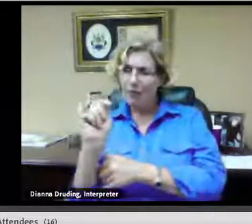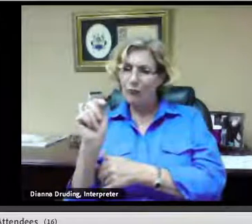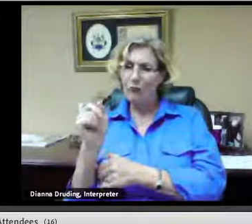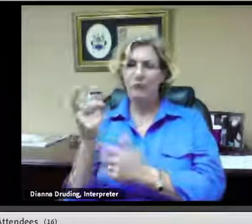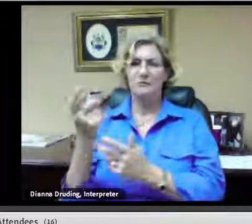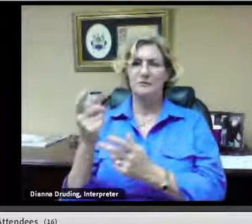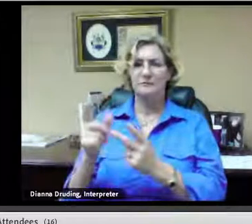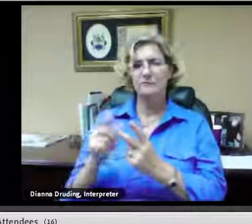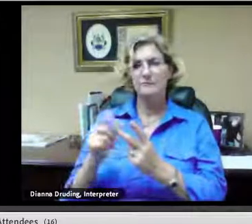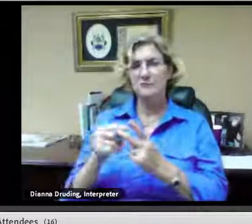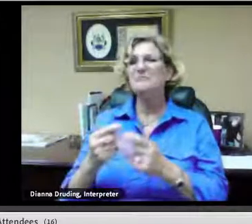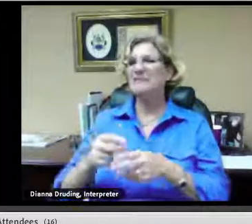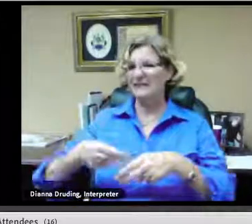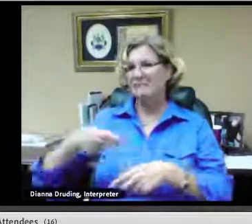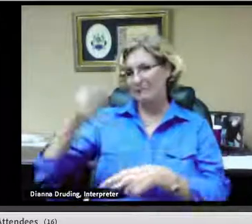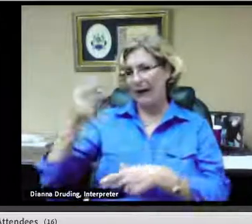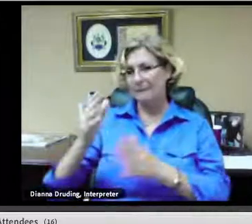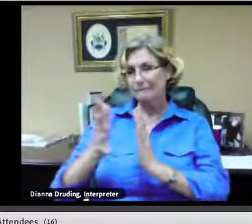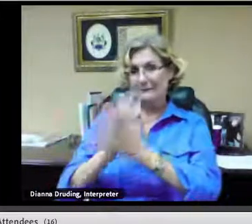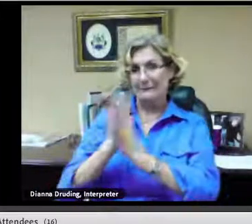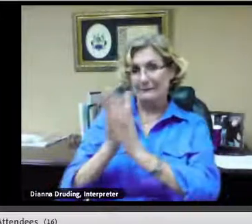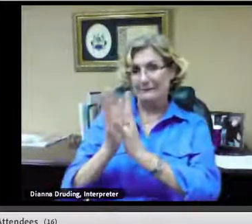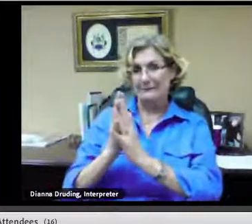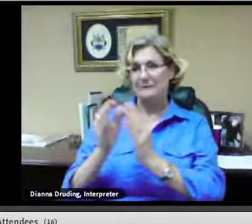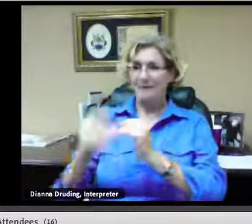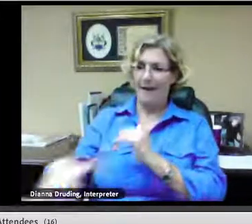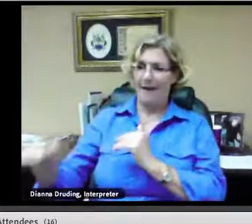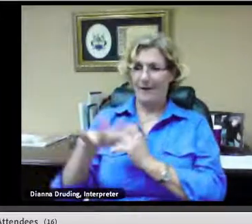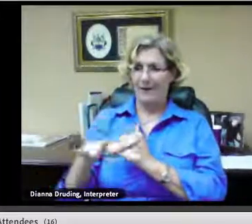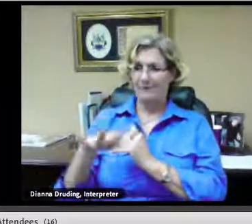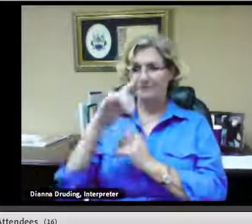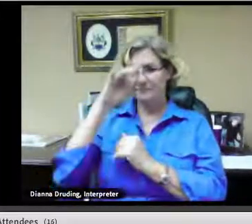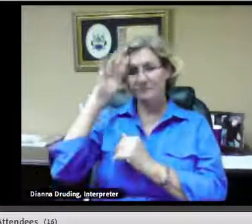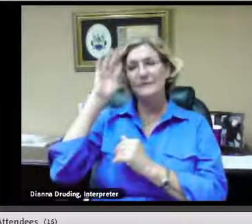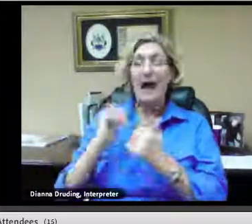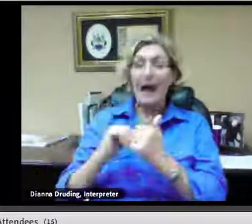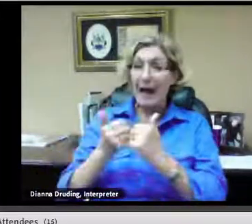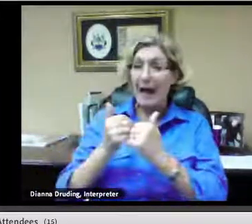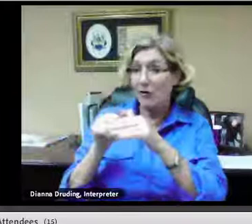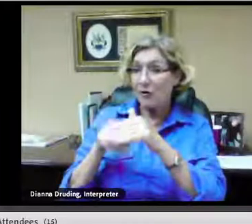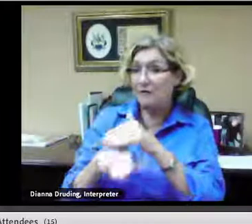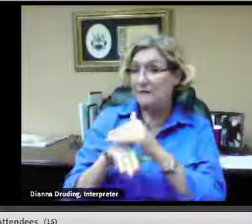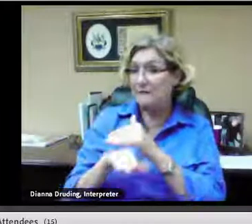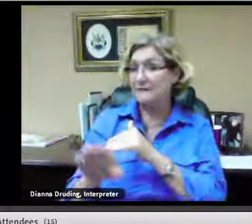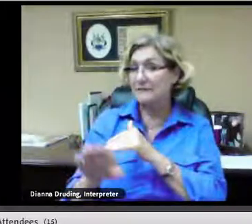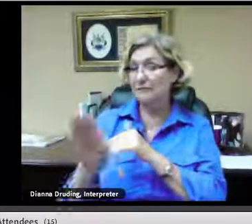Okay? How accessible... I know this is going to sound strange, but how accessible is that flyer